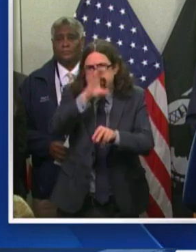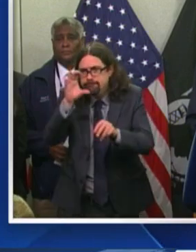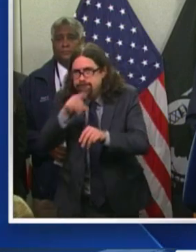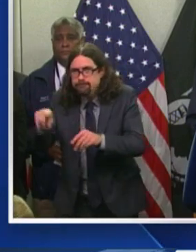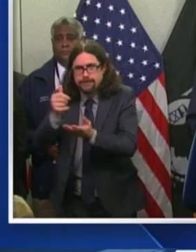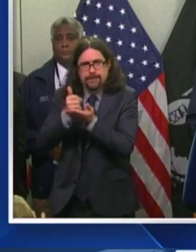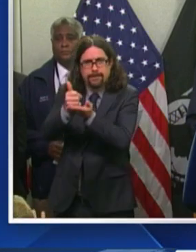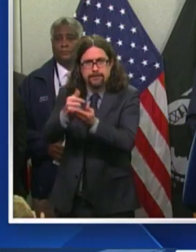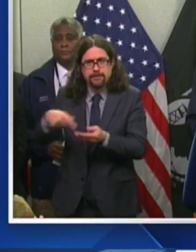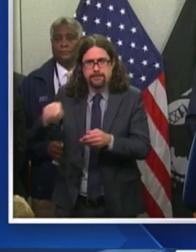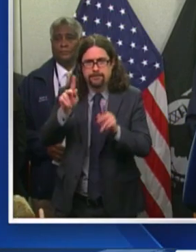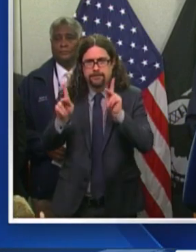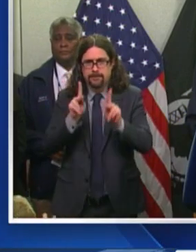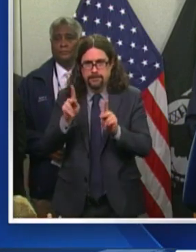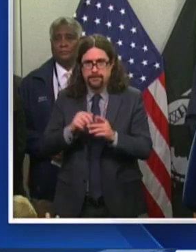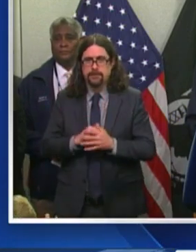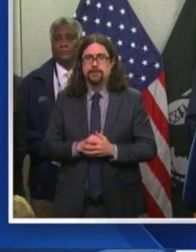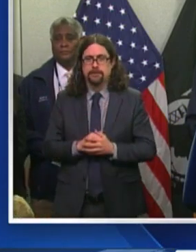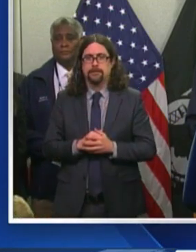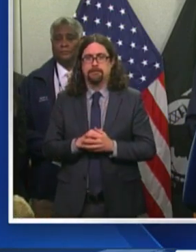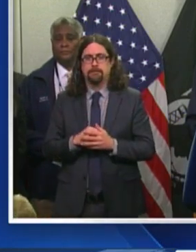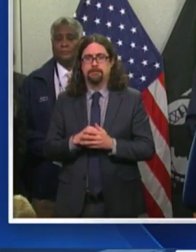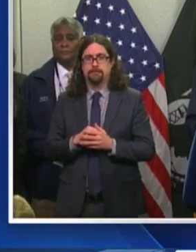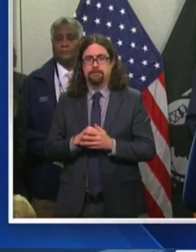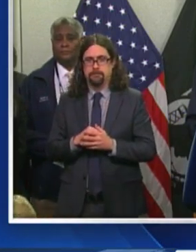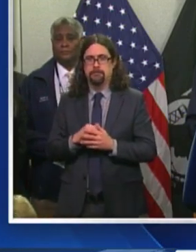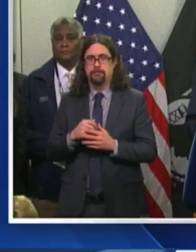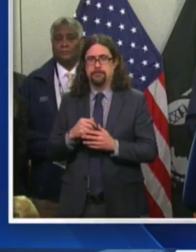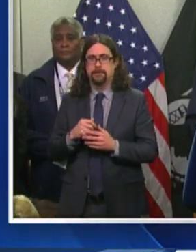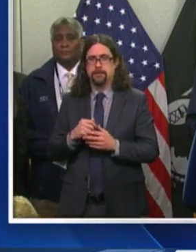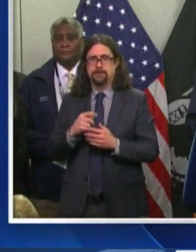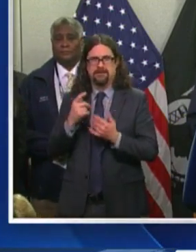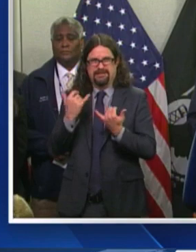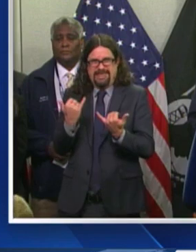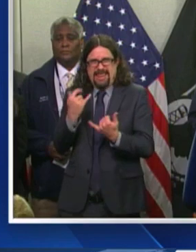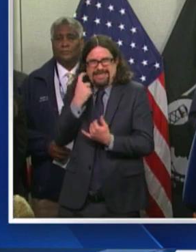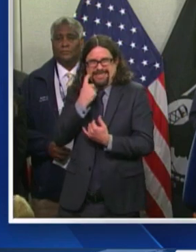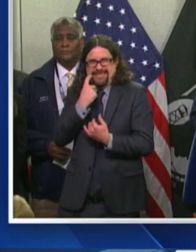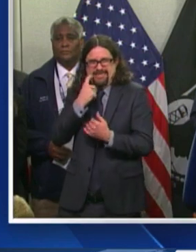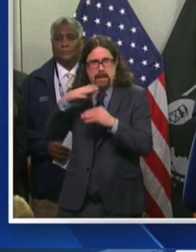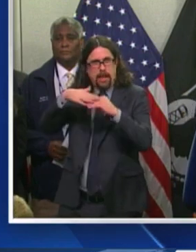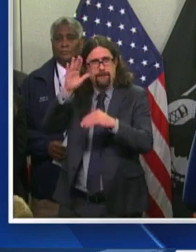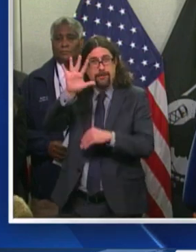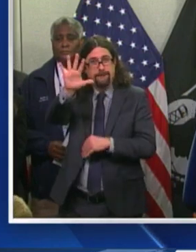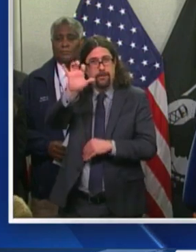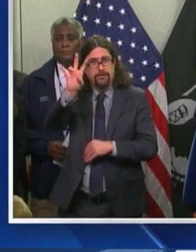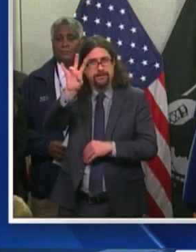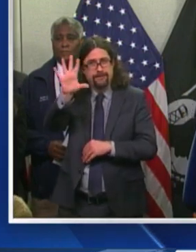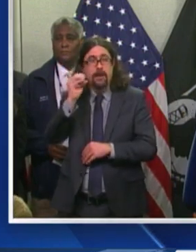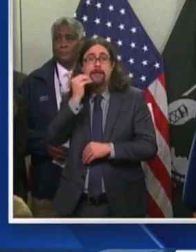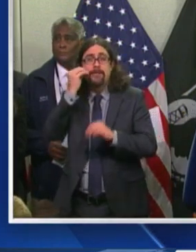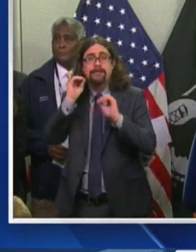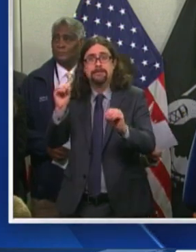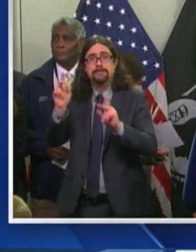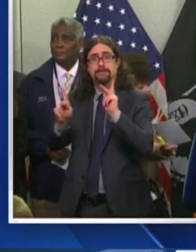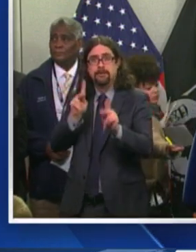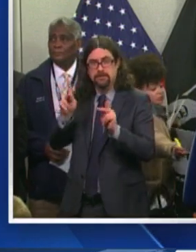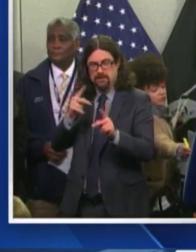WE'VE HAD IN THE PREVIOUS CODE BLUE NIGHTS 575 HOMELESS INDIVIDUALS WERE BROUGHT IN TO SHELTER.